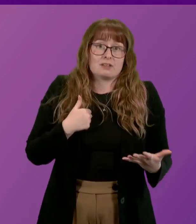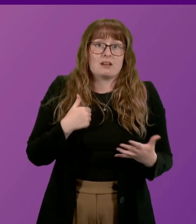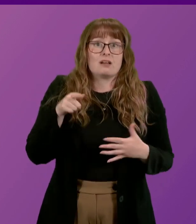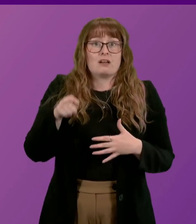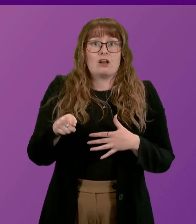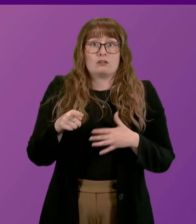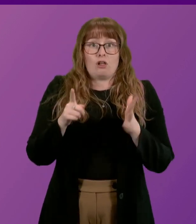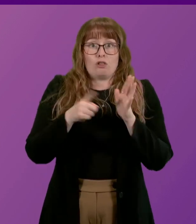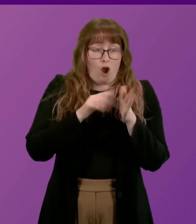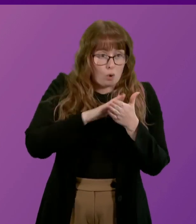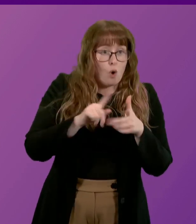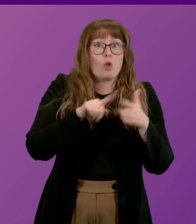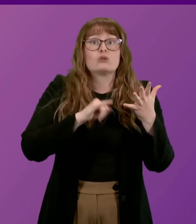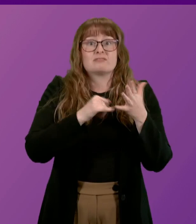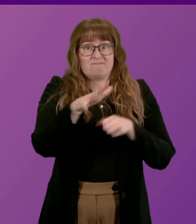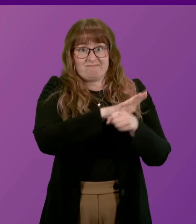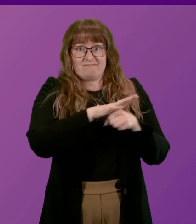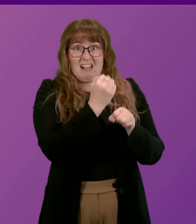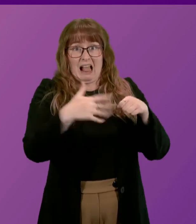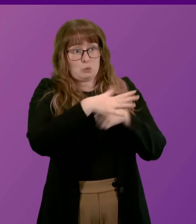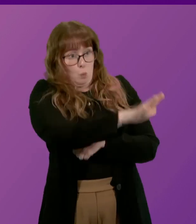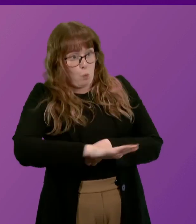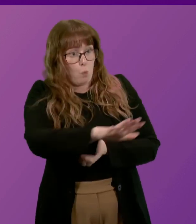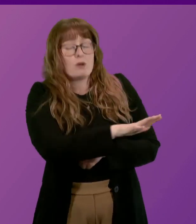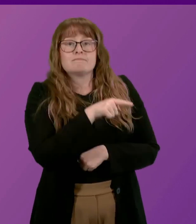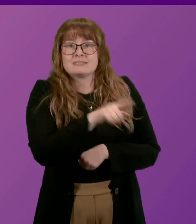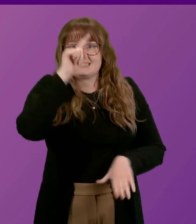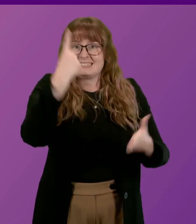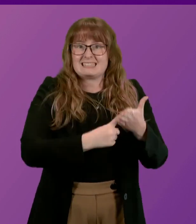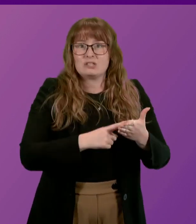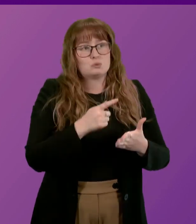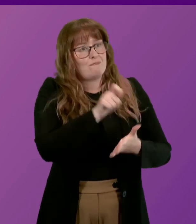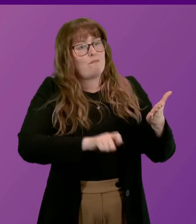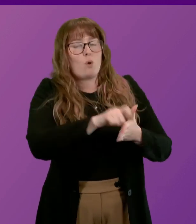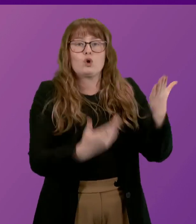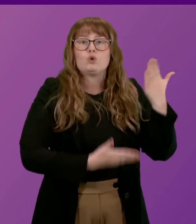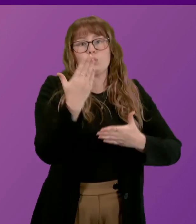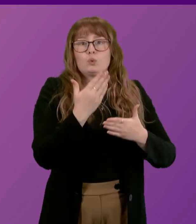Larkhall and Stonehouse, Scots are seeing through the spin and are voting for a new direction.